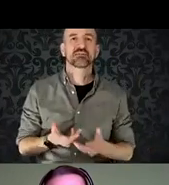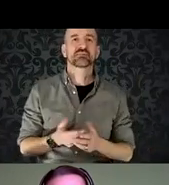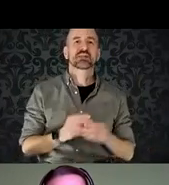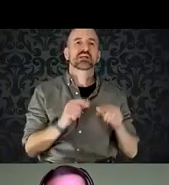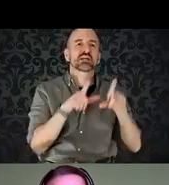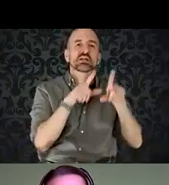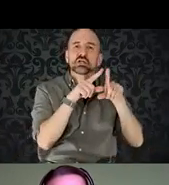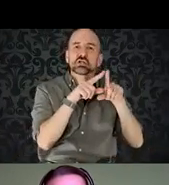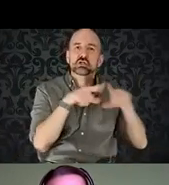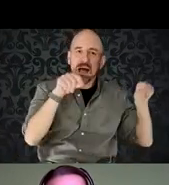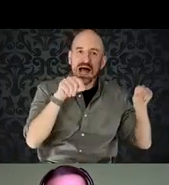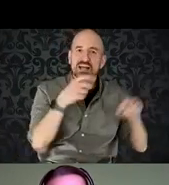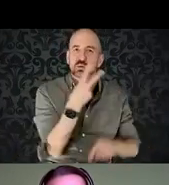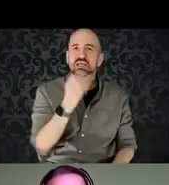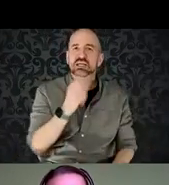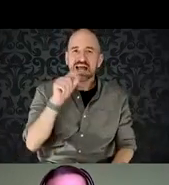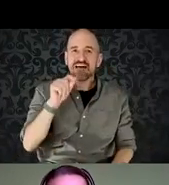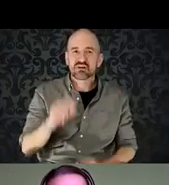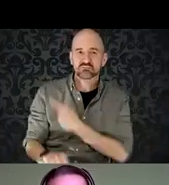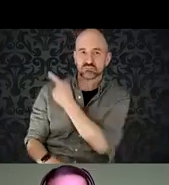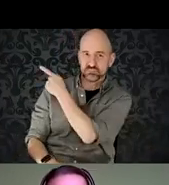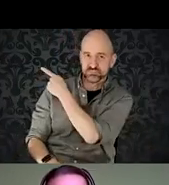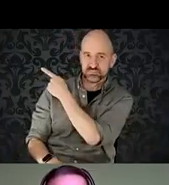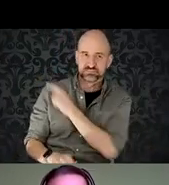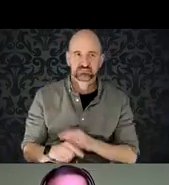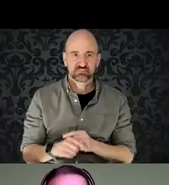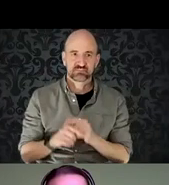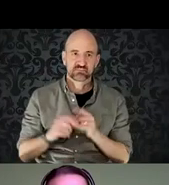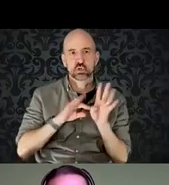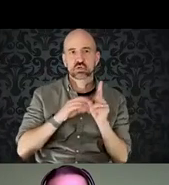states are recovering from under stimulations and recovery from anxiety. In Japan, in